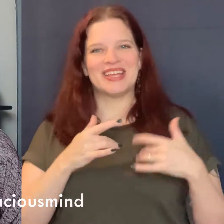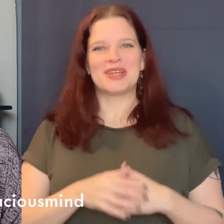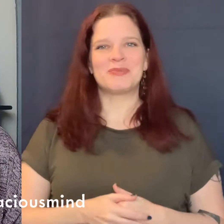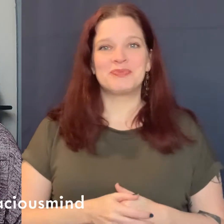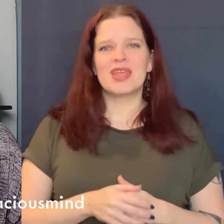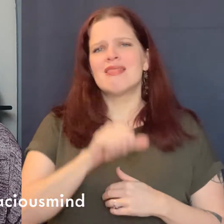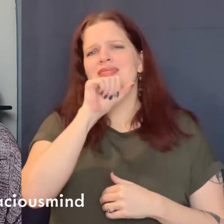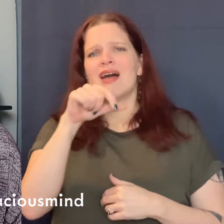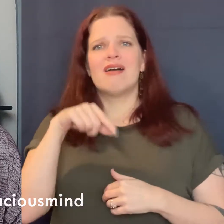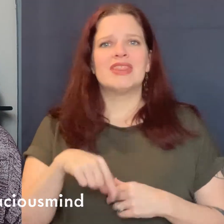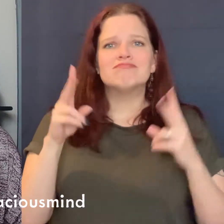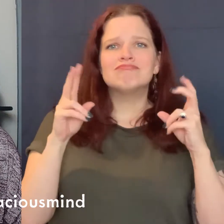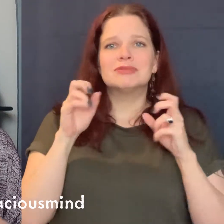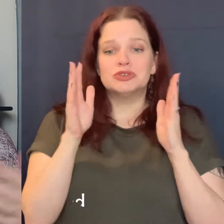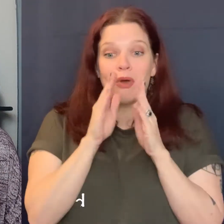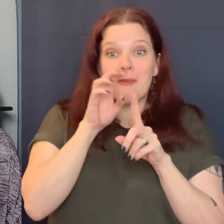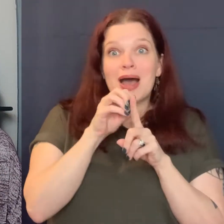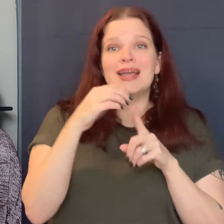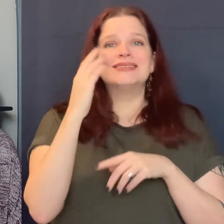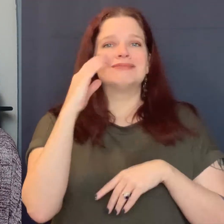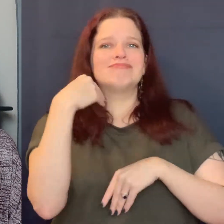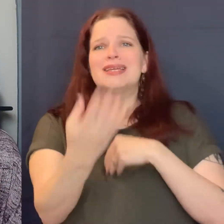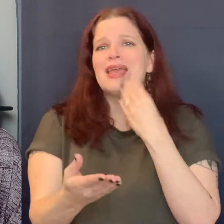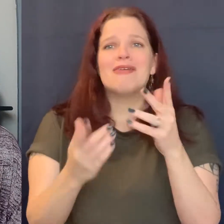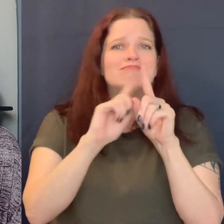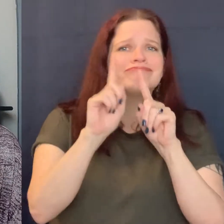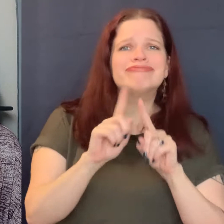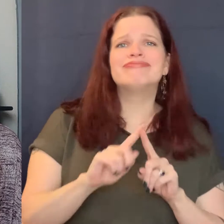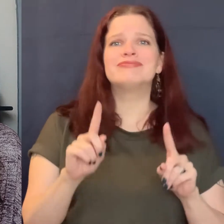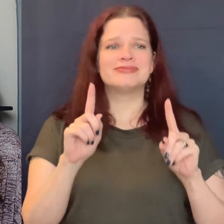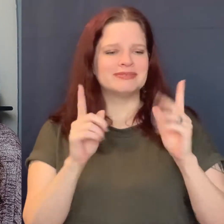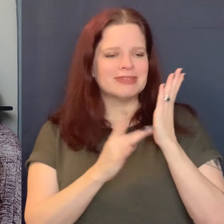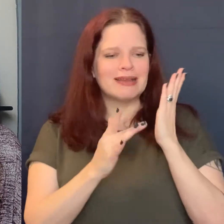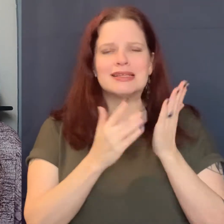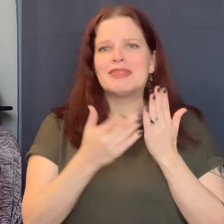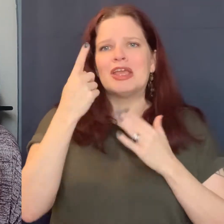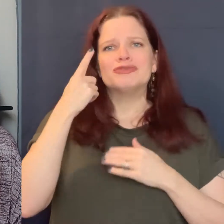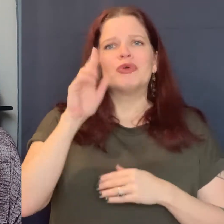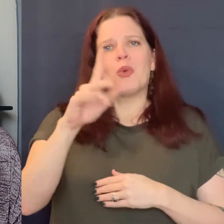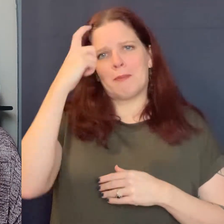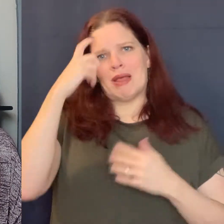We love this Small Bites series because we get to provide lots of different tips and tricks on mental health techniques that you can use in your own